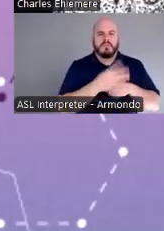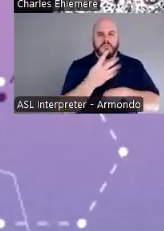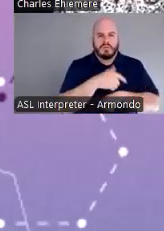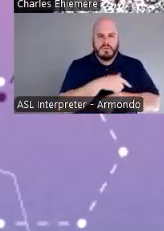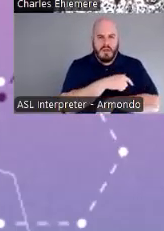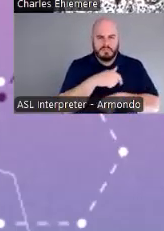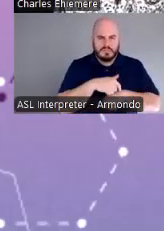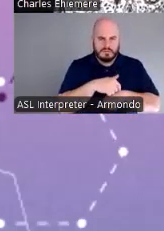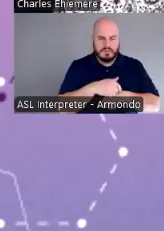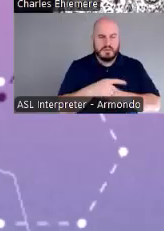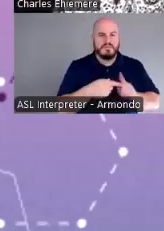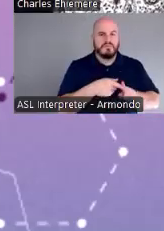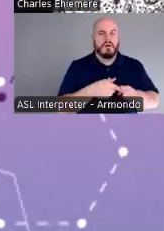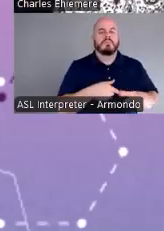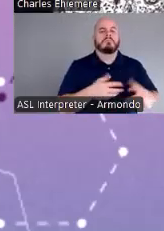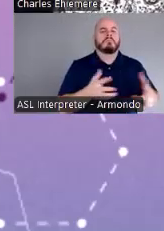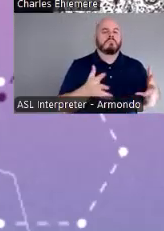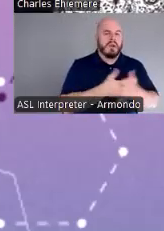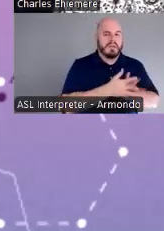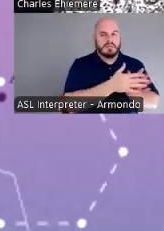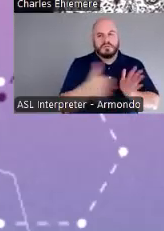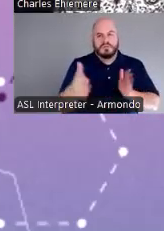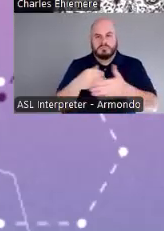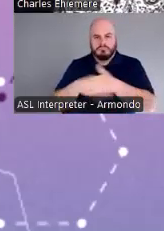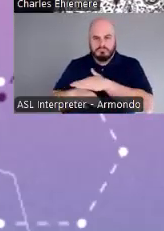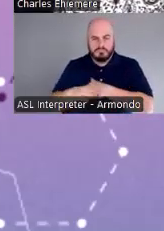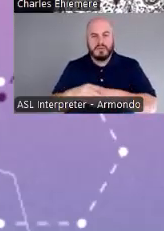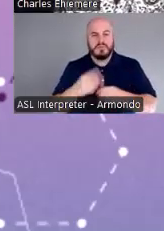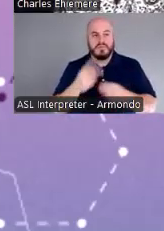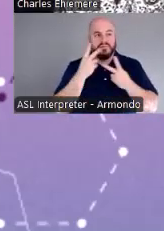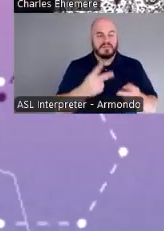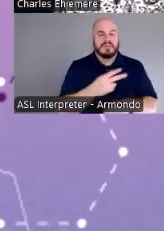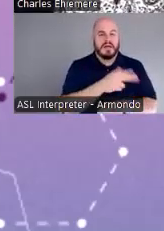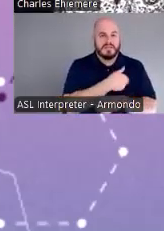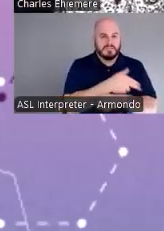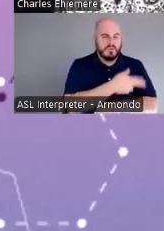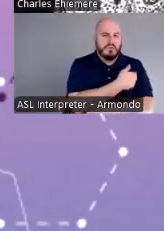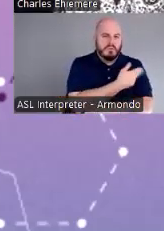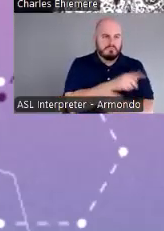So vaccination coverage-- also we recorded over 4% increase,